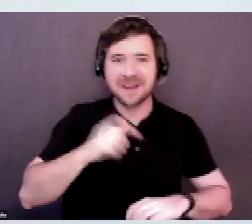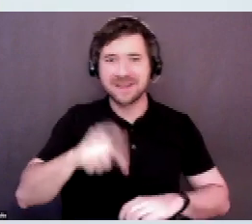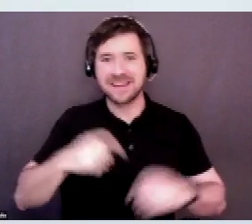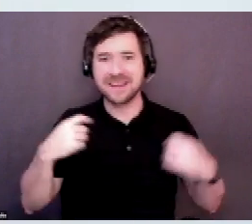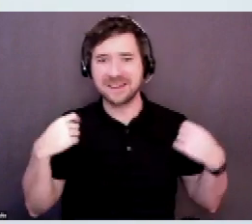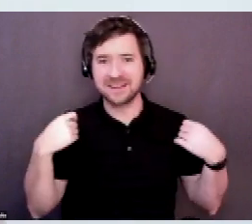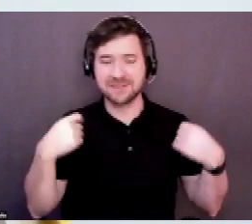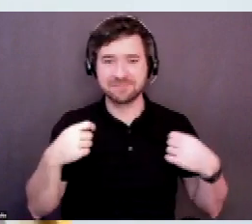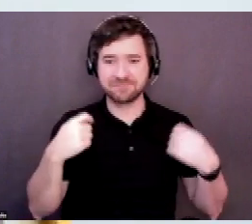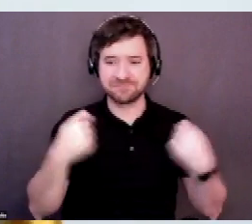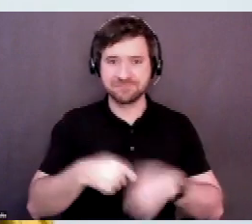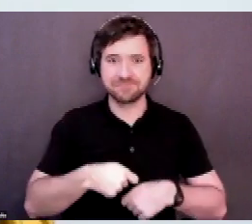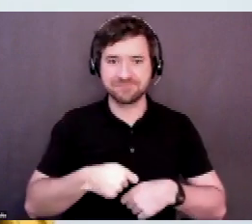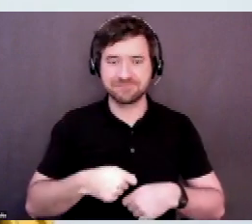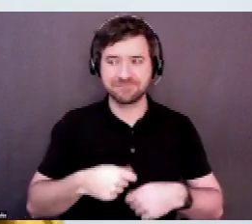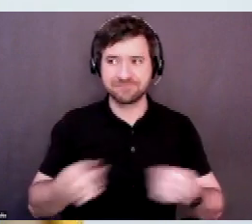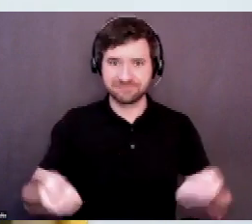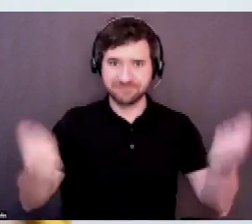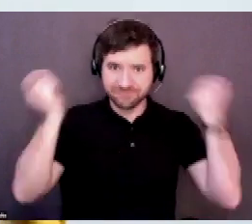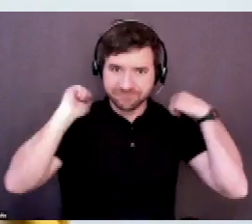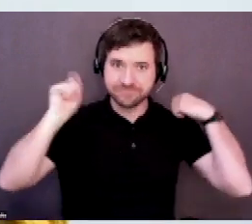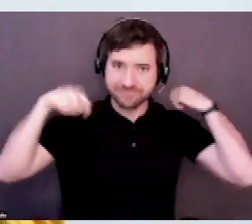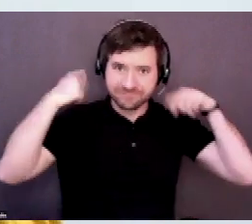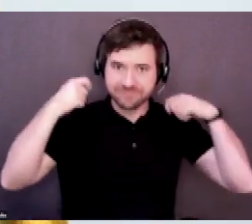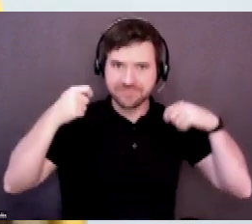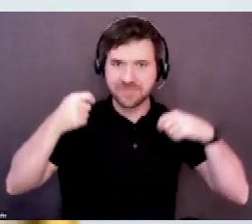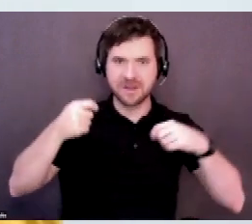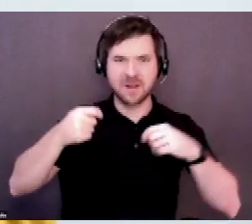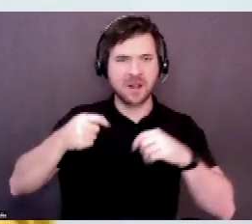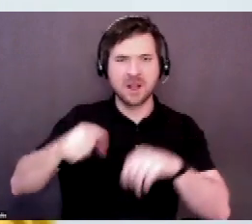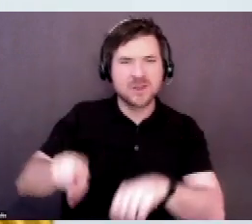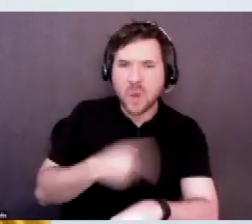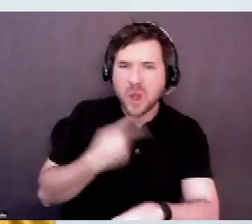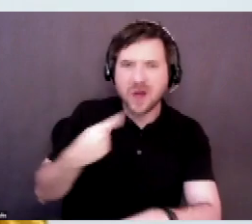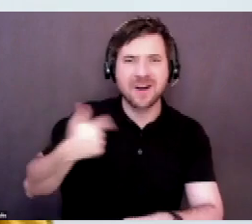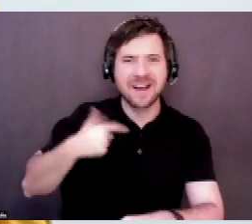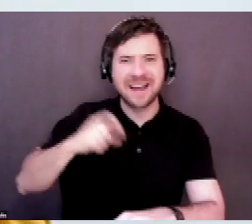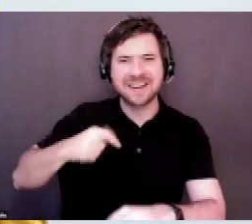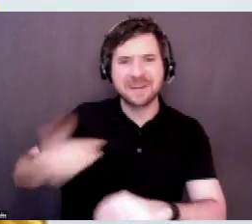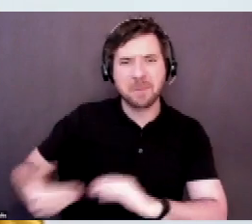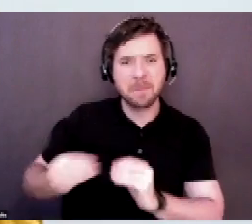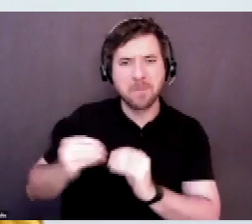can get access to the ultrasound equipment. Things that come up in the moment